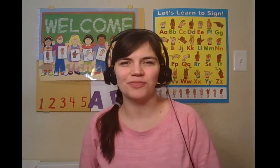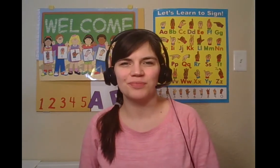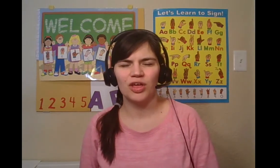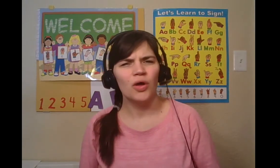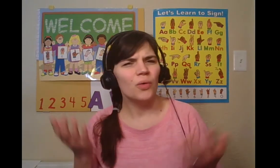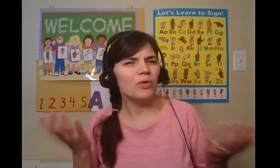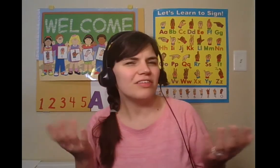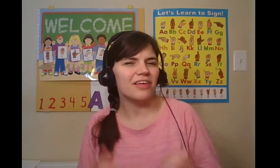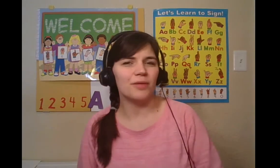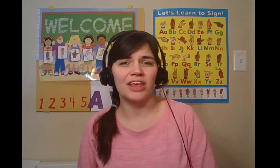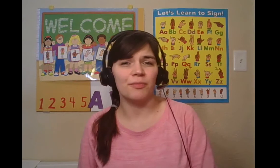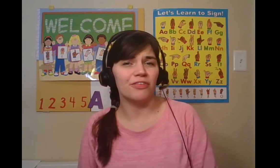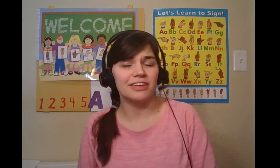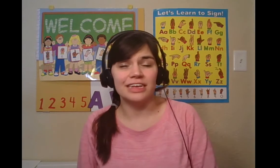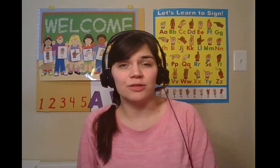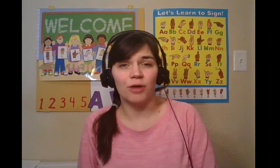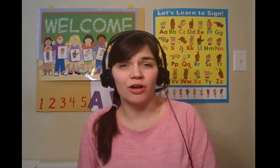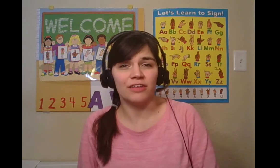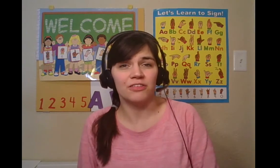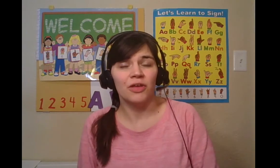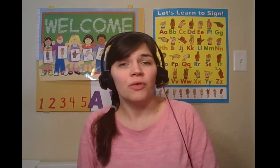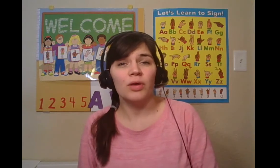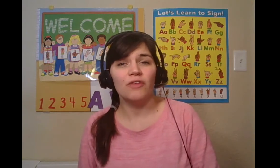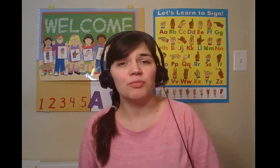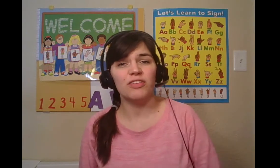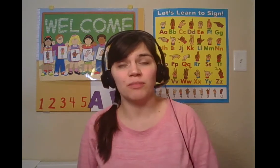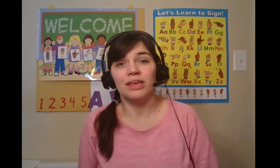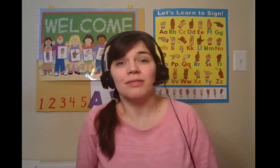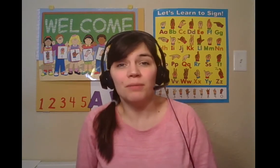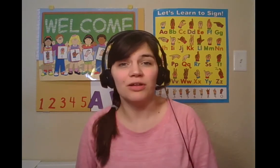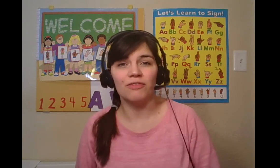When we set up tables to eat at parties, we often put something in the middle of